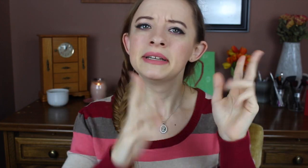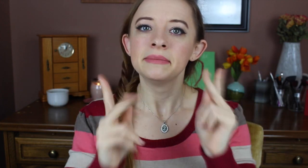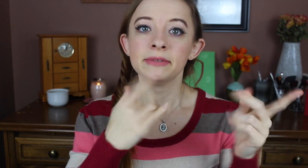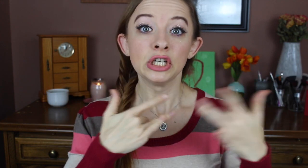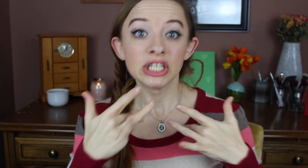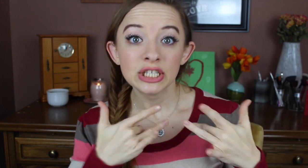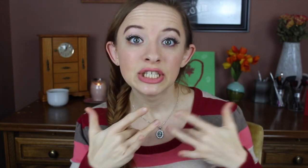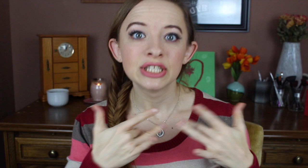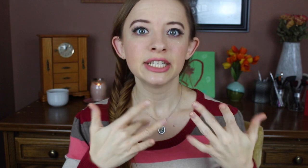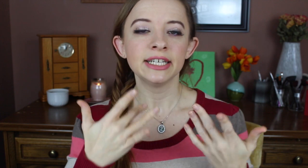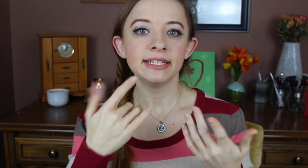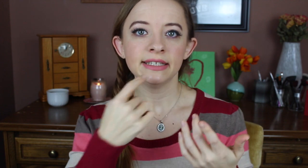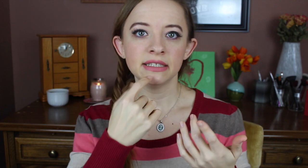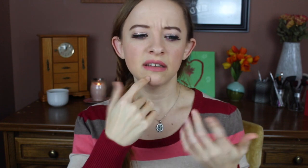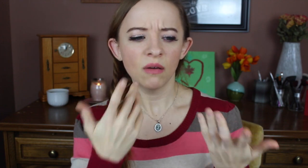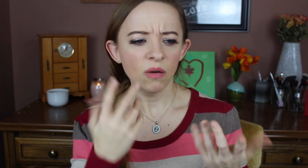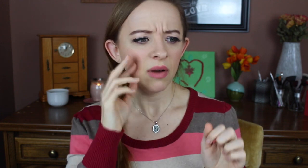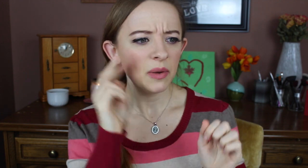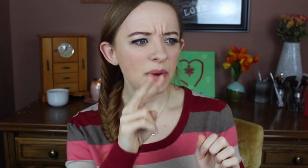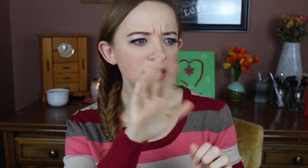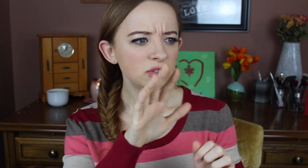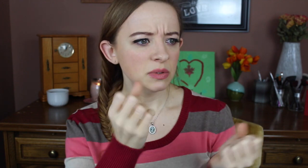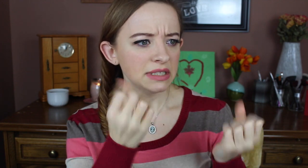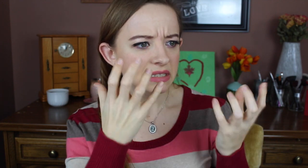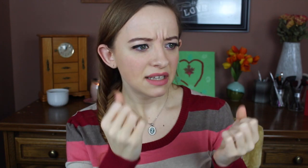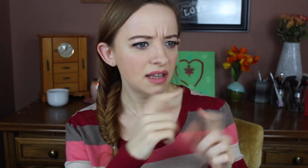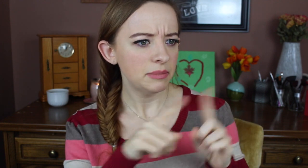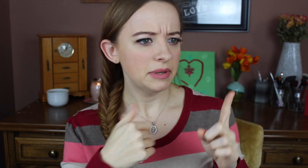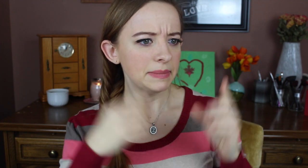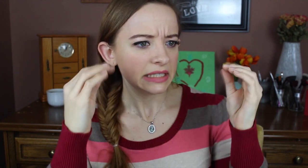So a lot of people are concerned, saying "Oh well I watch your